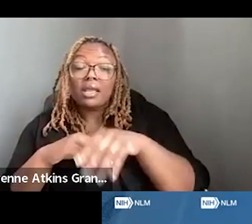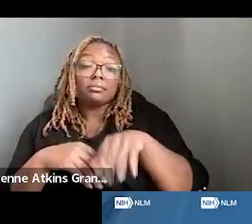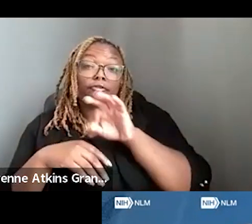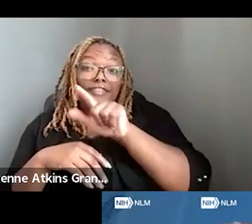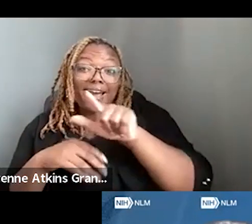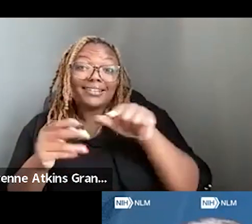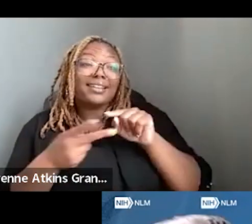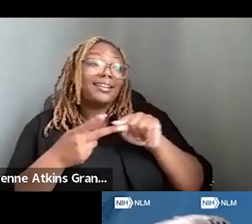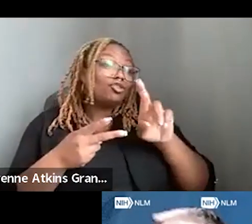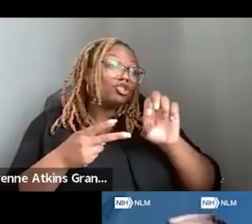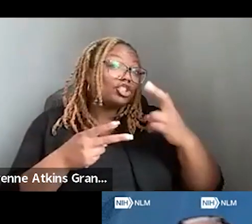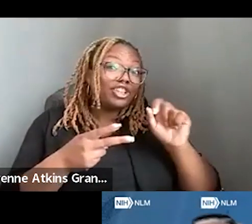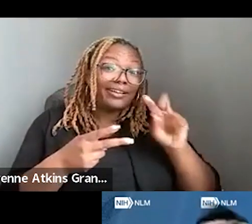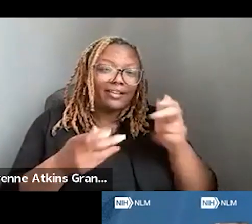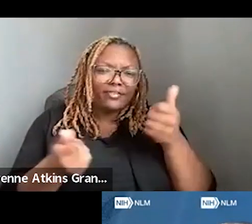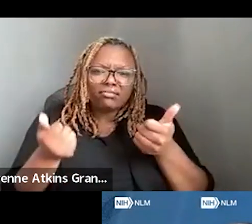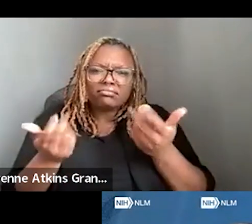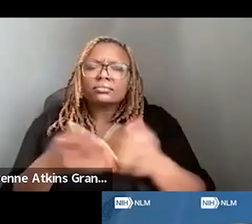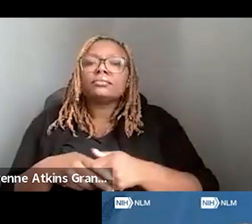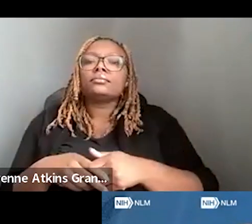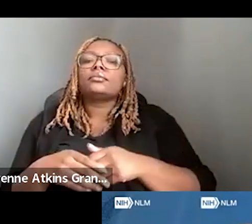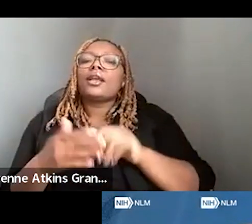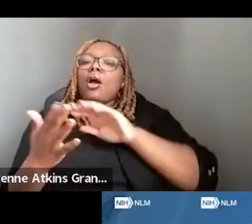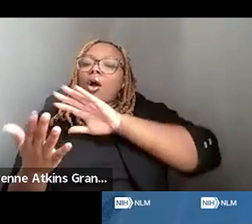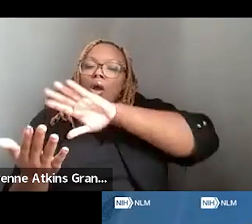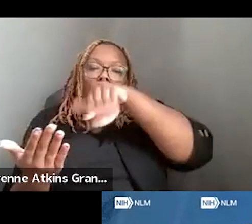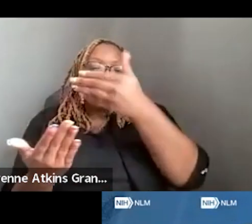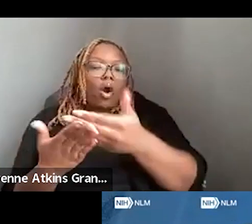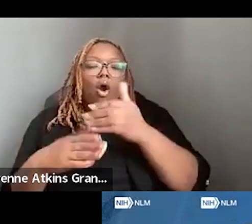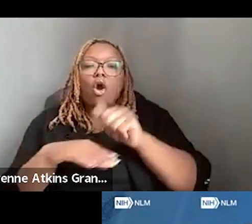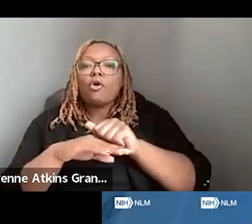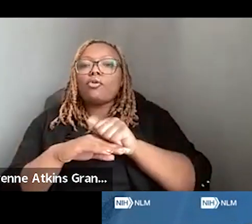Stephanie Yee: In Research -- so all proposals, regardless of which system they were submitted at, you can --